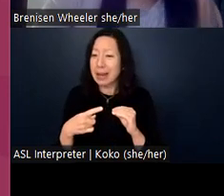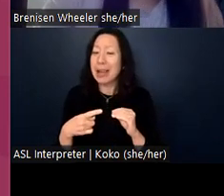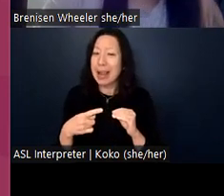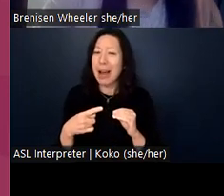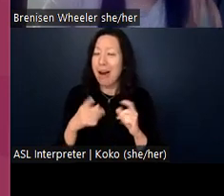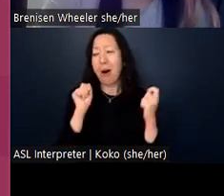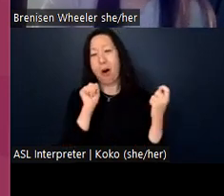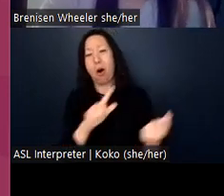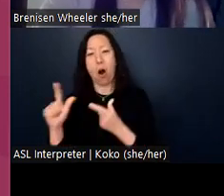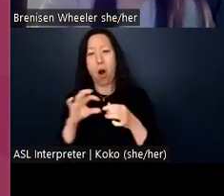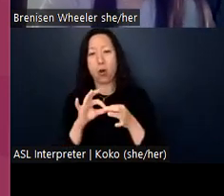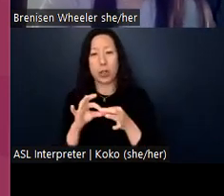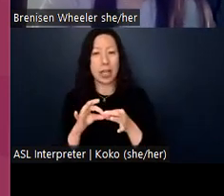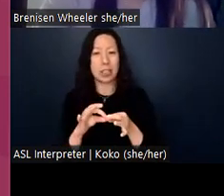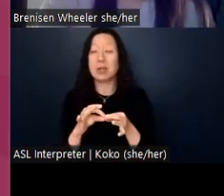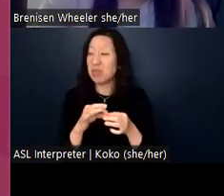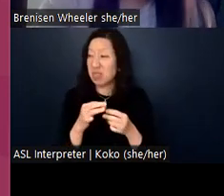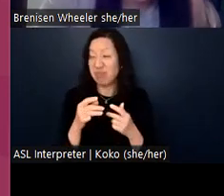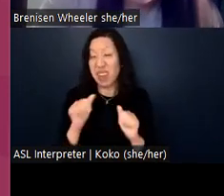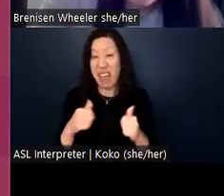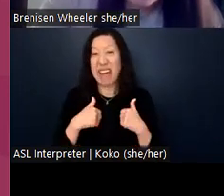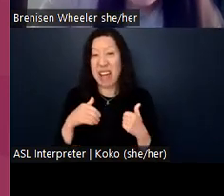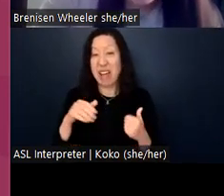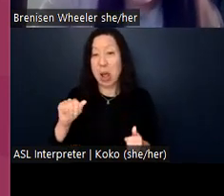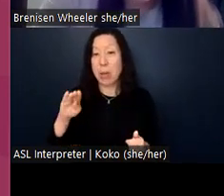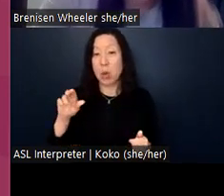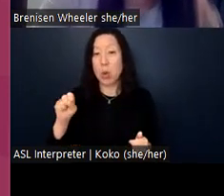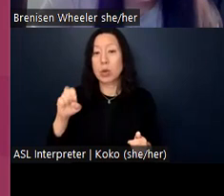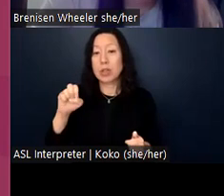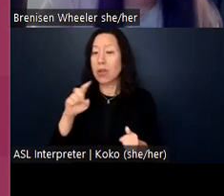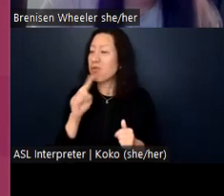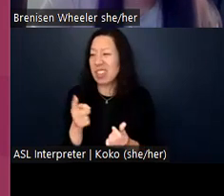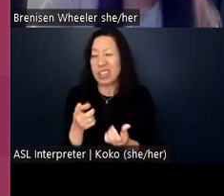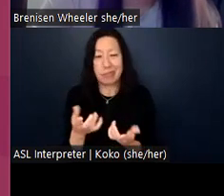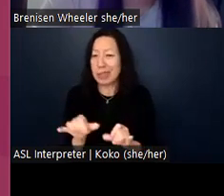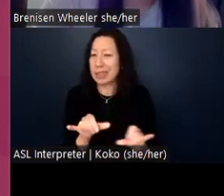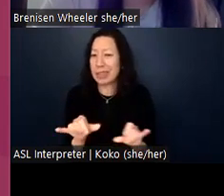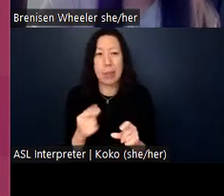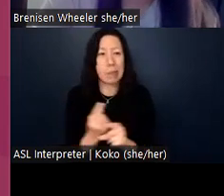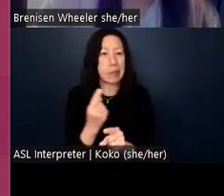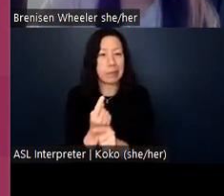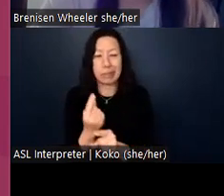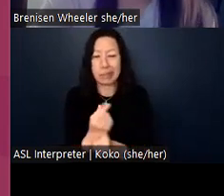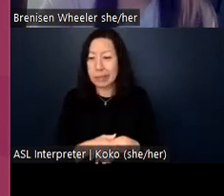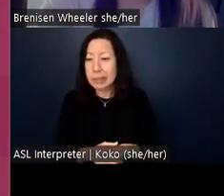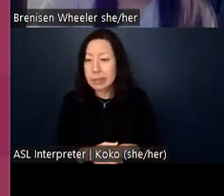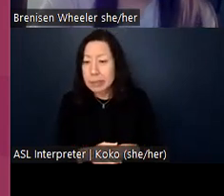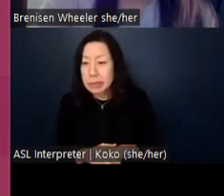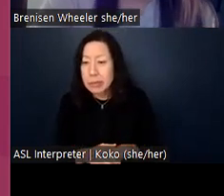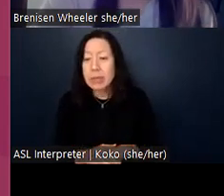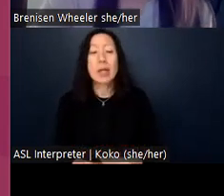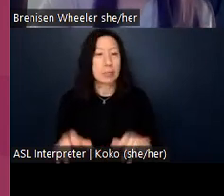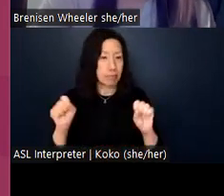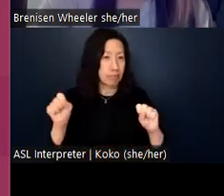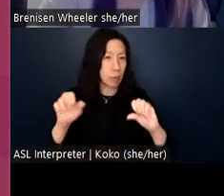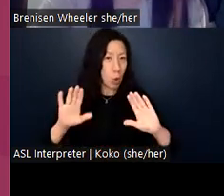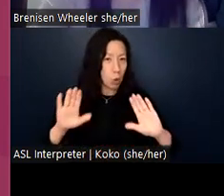13:17:20 Not the same rate as yeah, but this can happen regardless of So thank you for